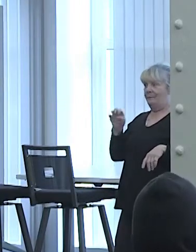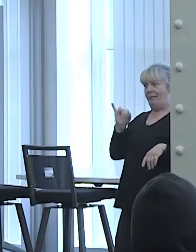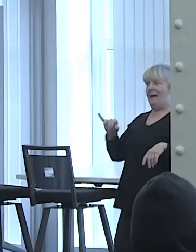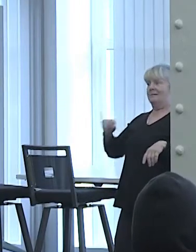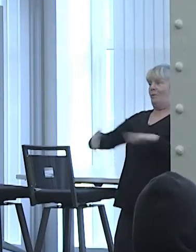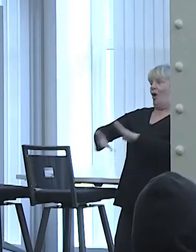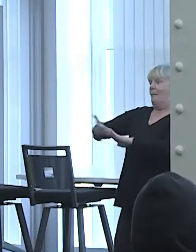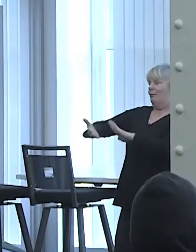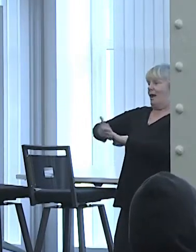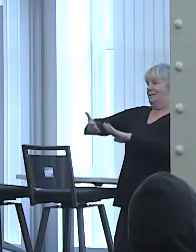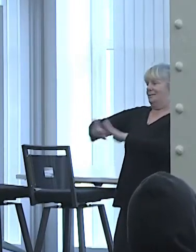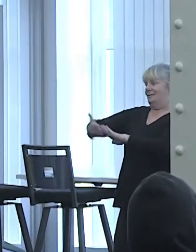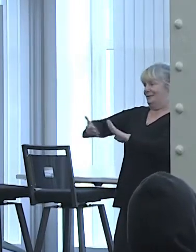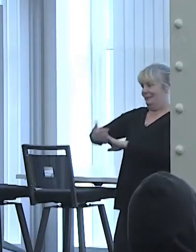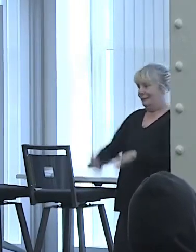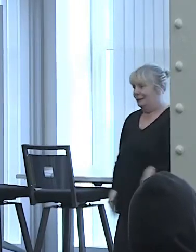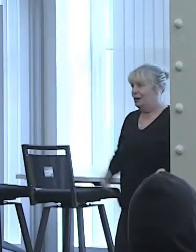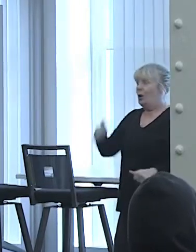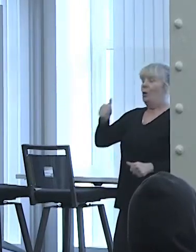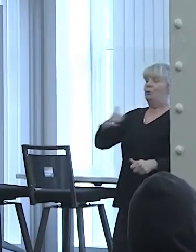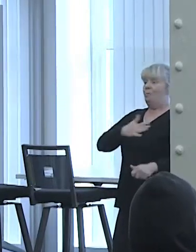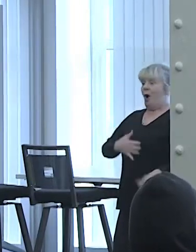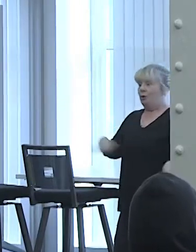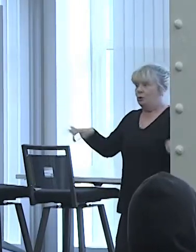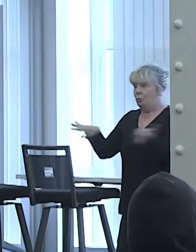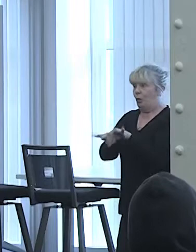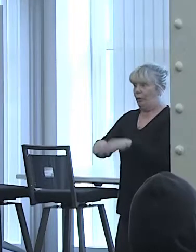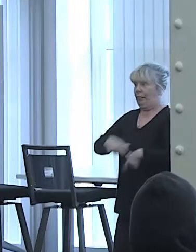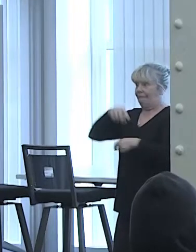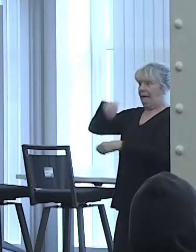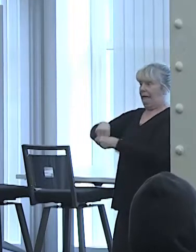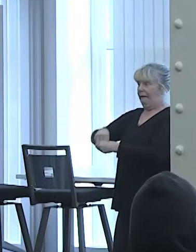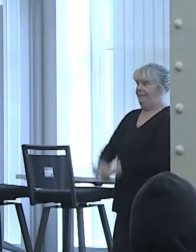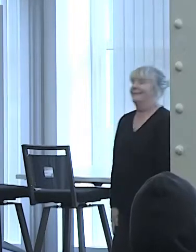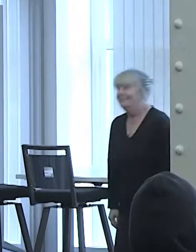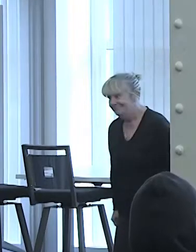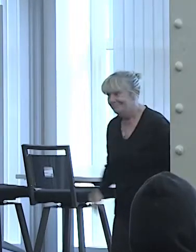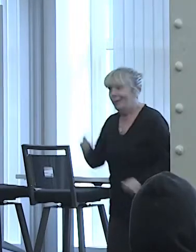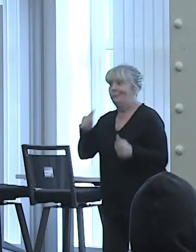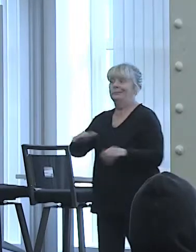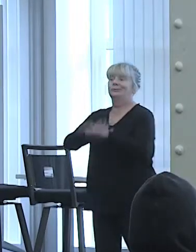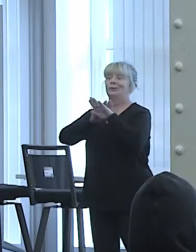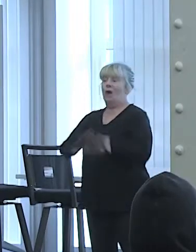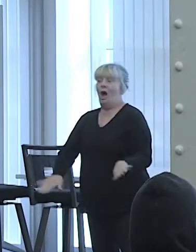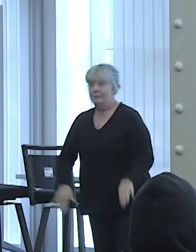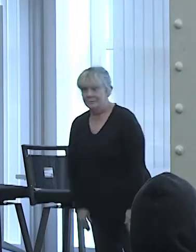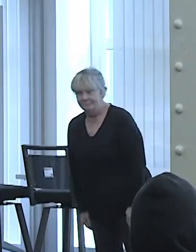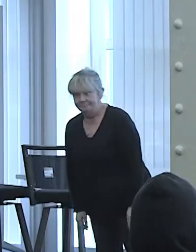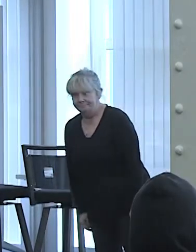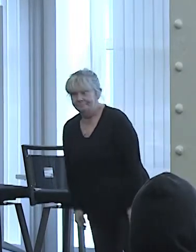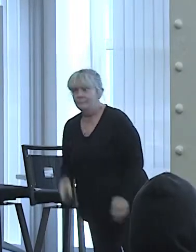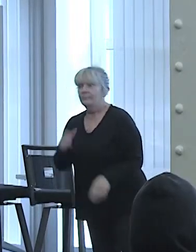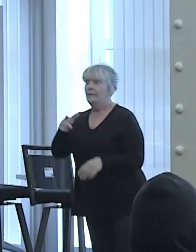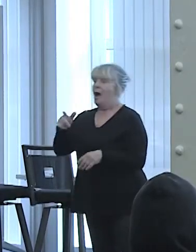It tells us which bodies are worth inhabiting and which bodies are not. It tells us that on the basis of being trans